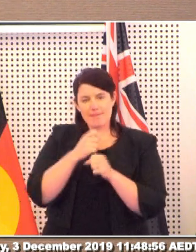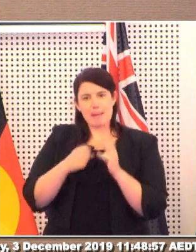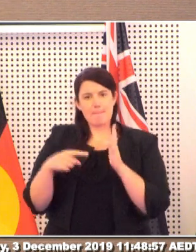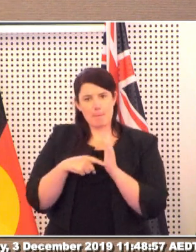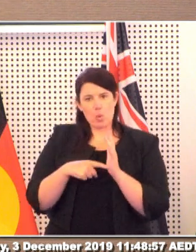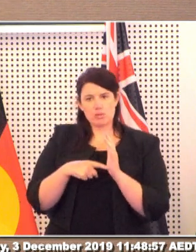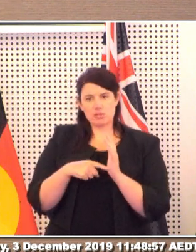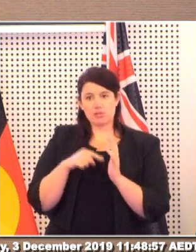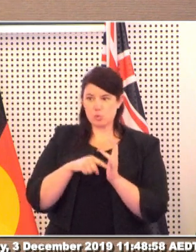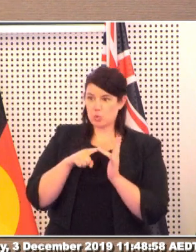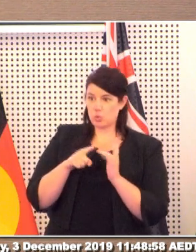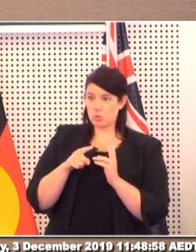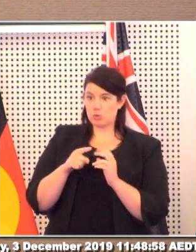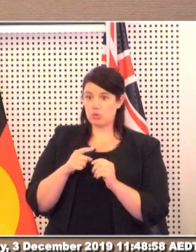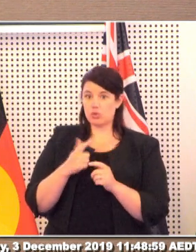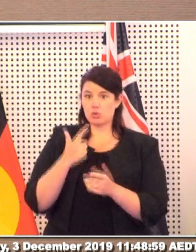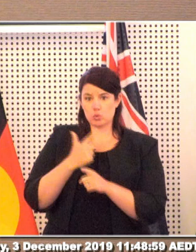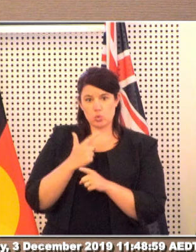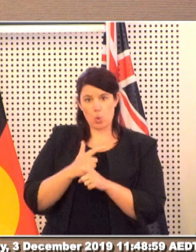people who aren’t going to appear here before you.